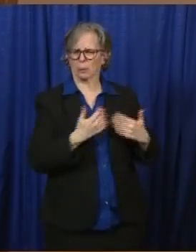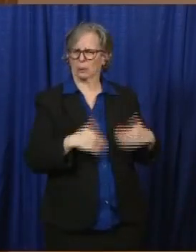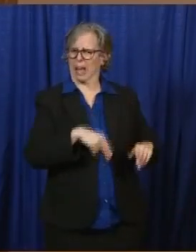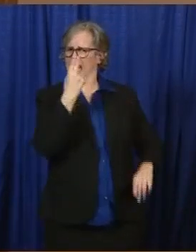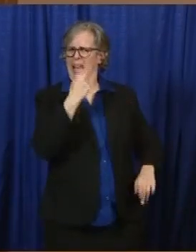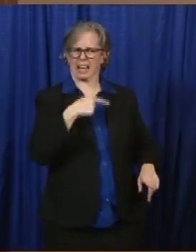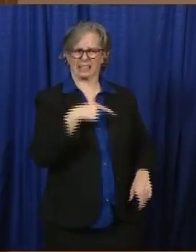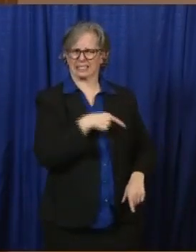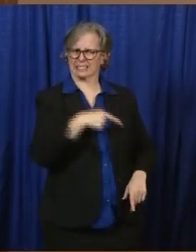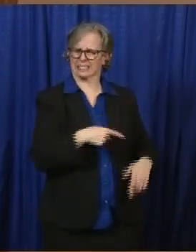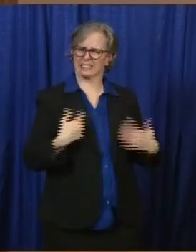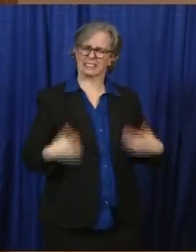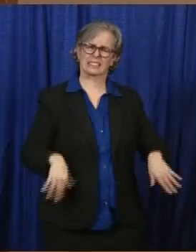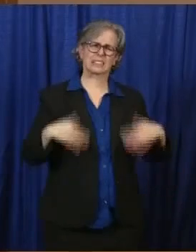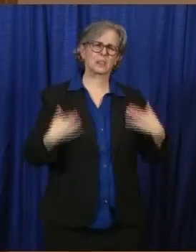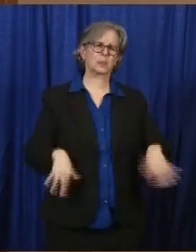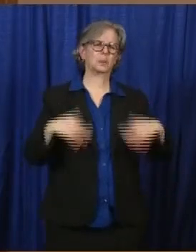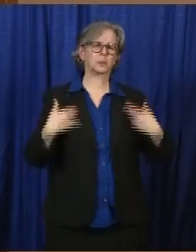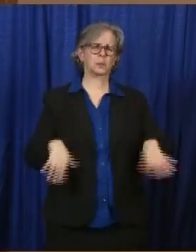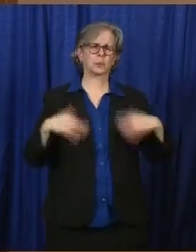WE CERTAINLY SEE A LOT IN OUR FRONT LINE WORKERS ESPECIALLY